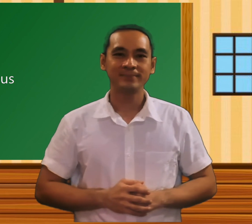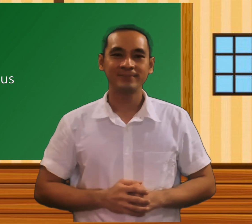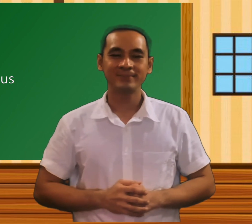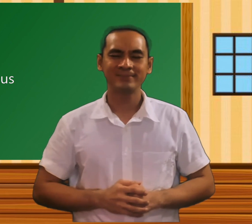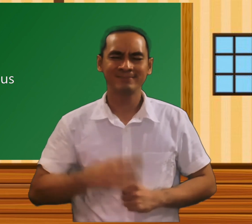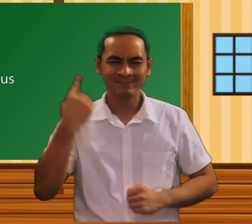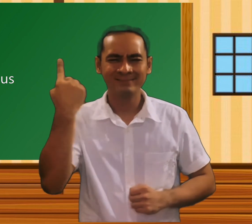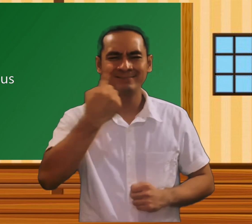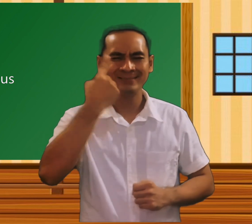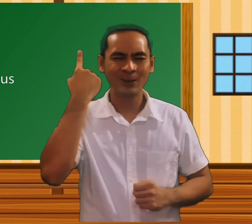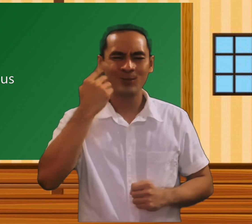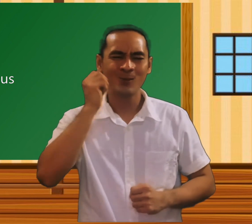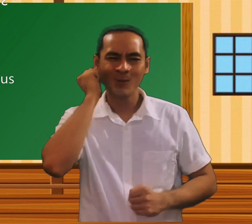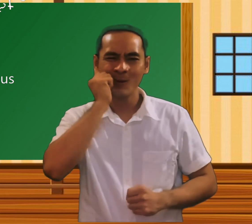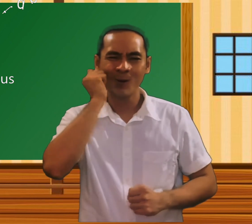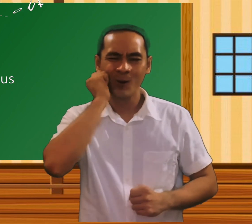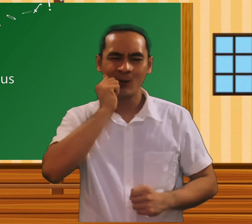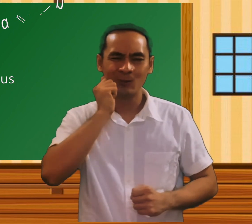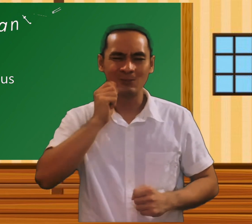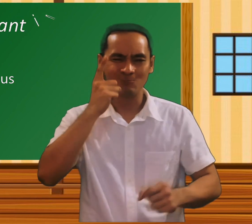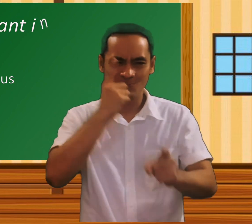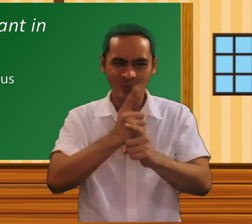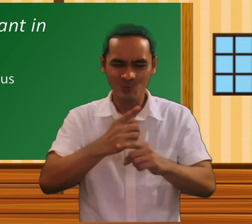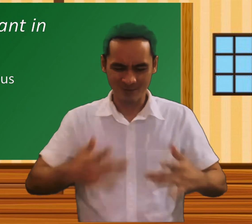the only constant in life is change